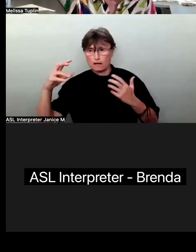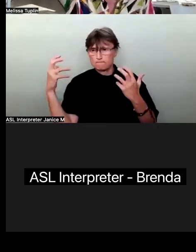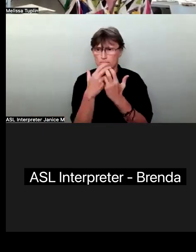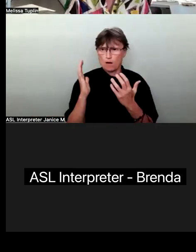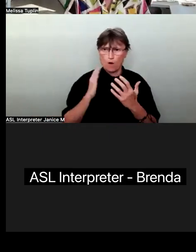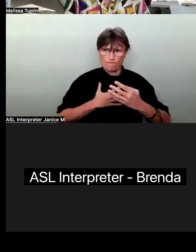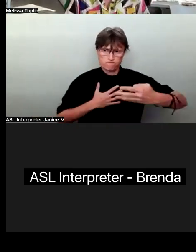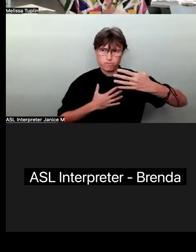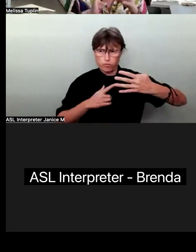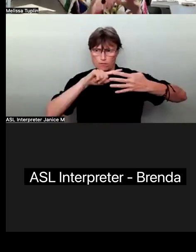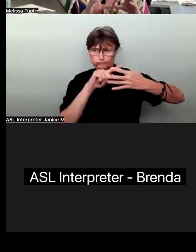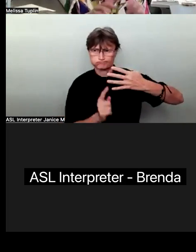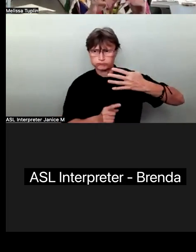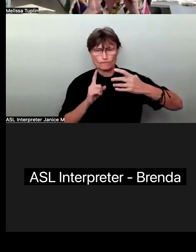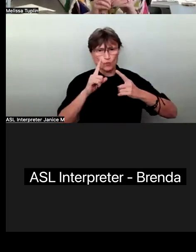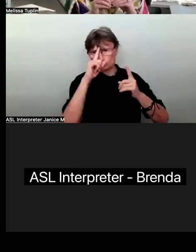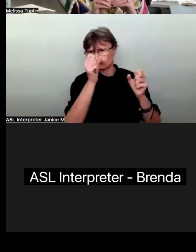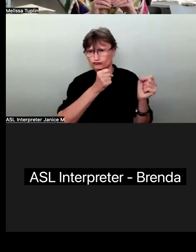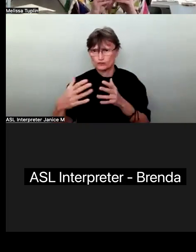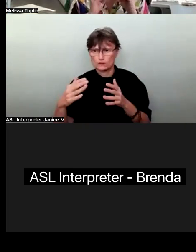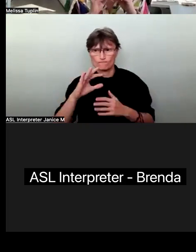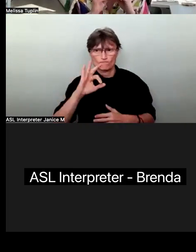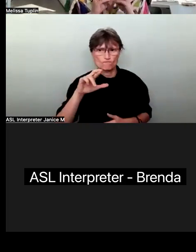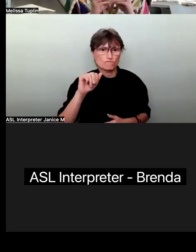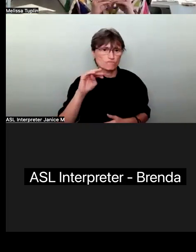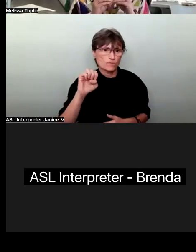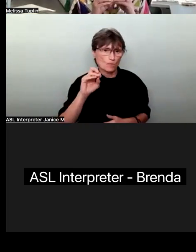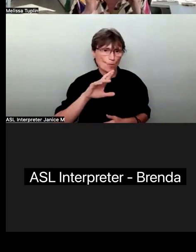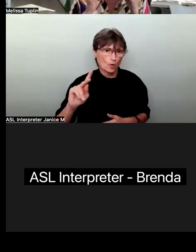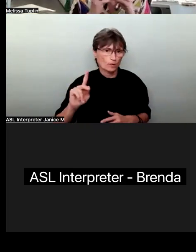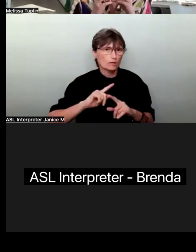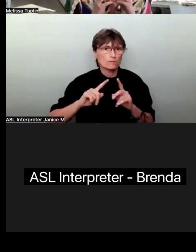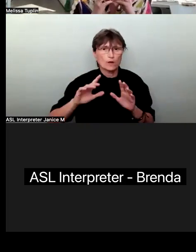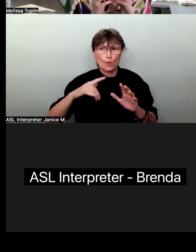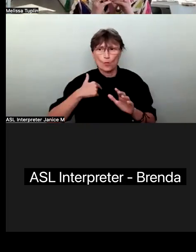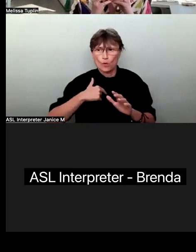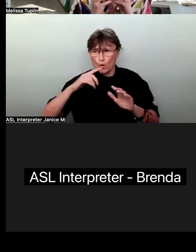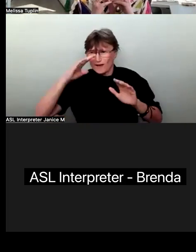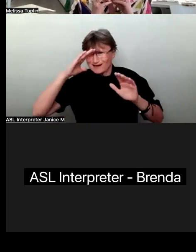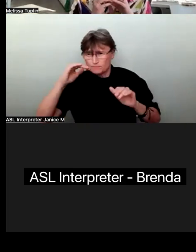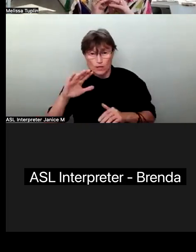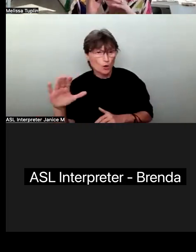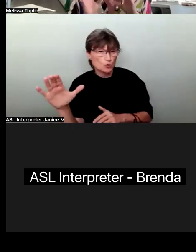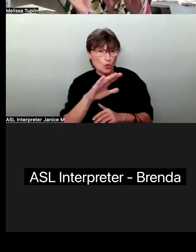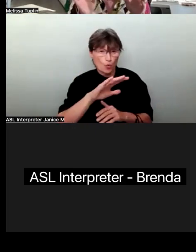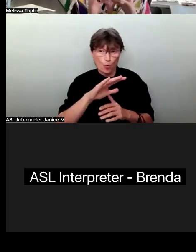but we do not expect your own strategy or priorities to directly align with CADA’s. We